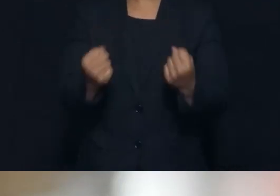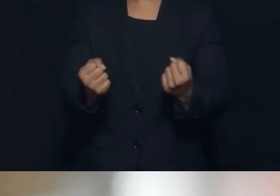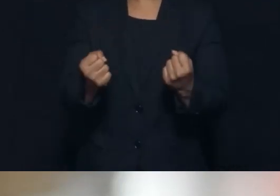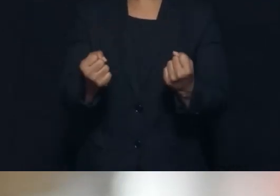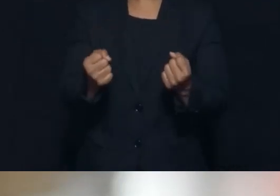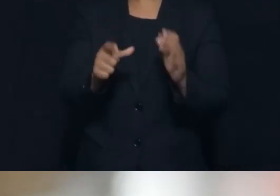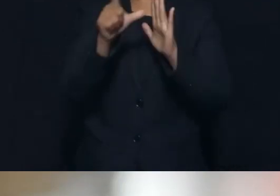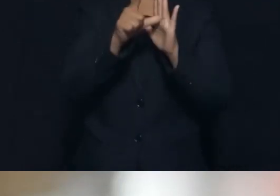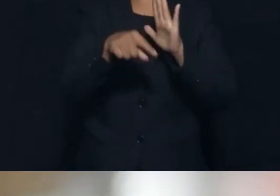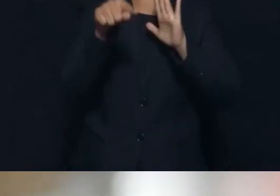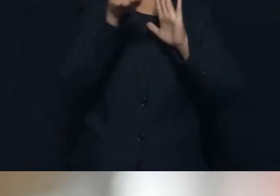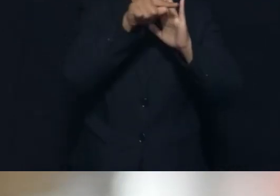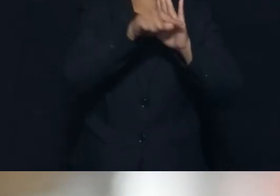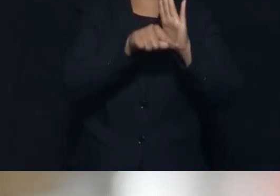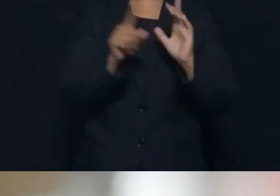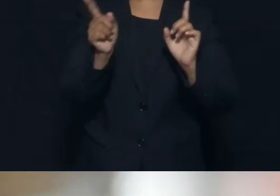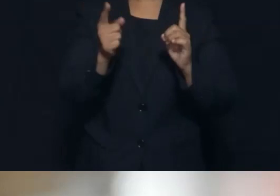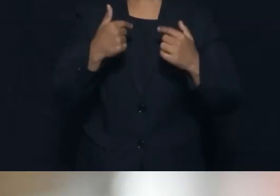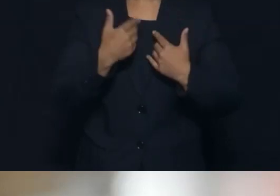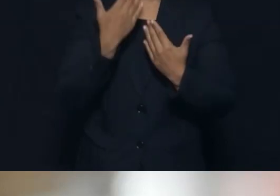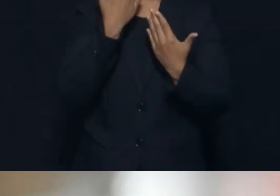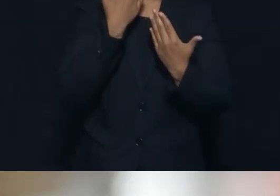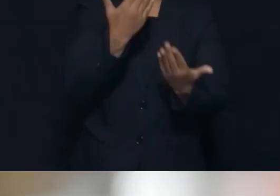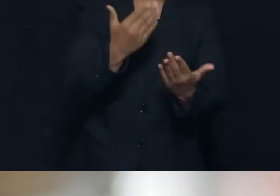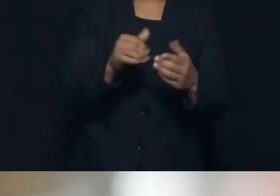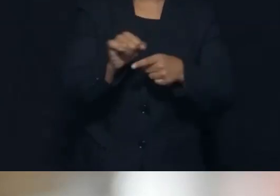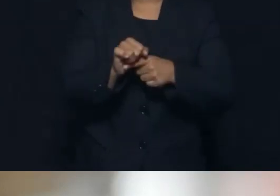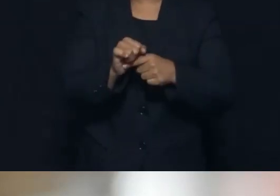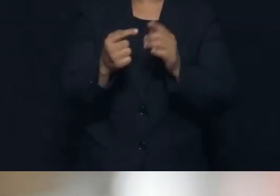missing.